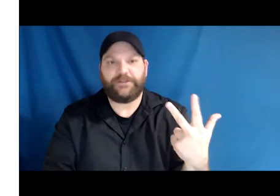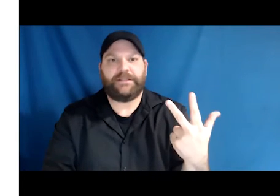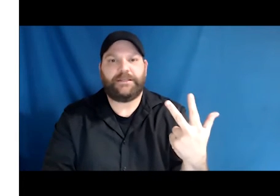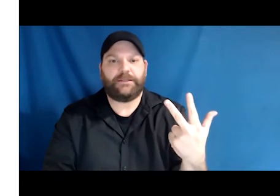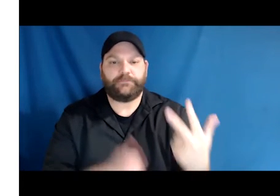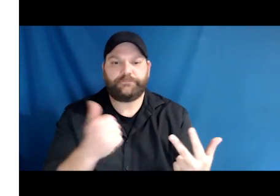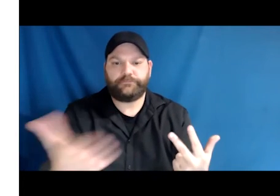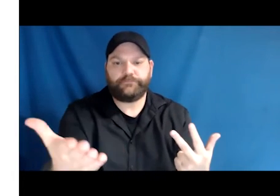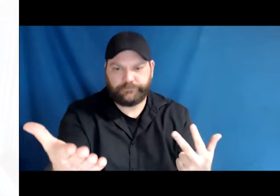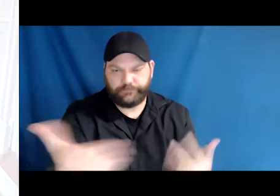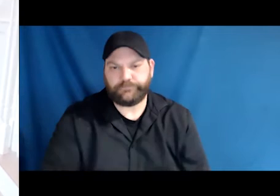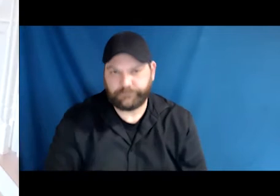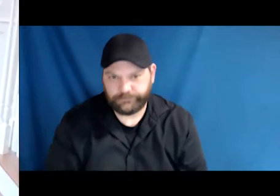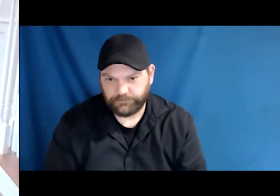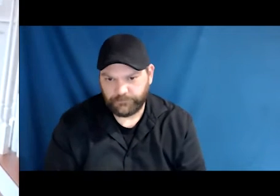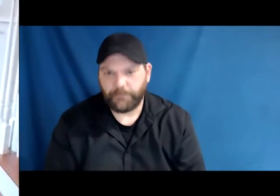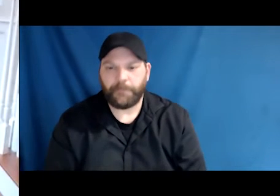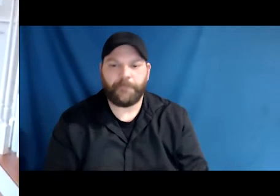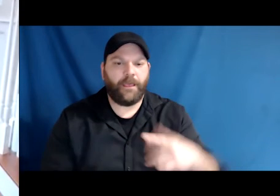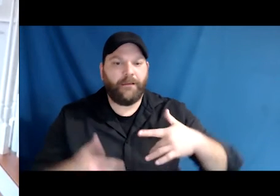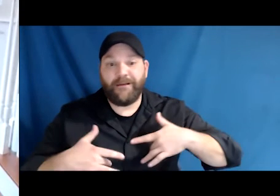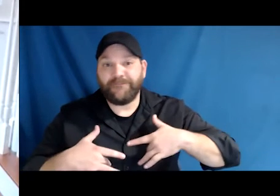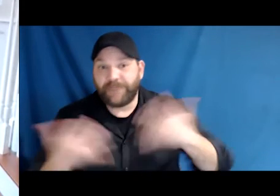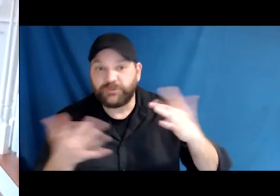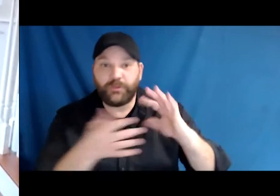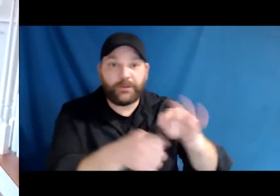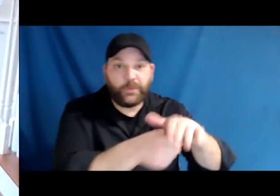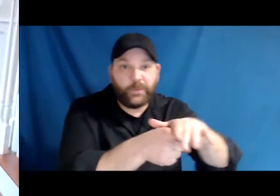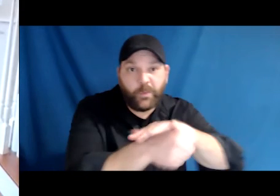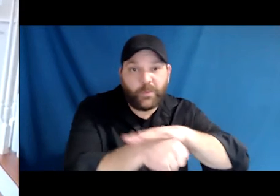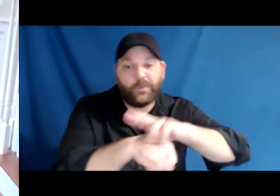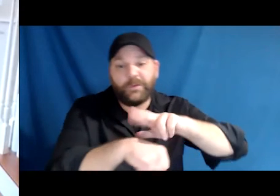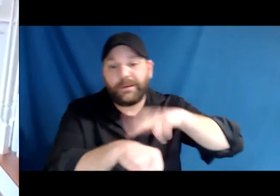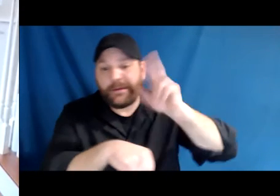From planning high profile events with a local, national, and international audience;